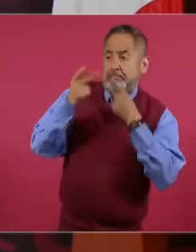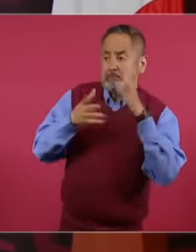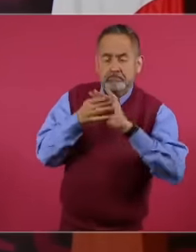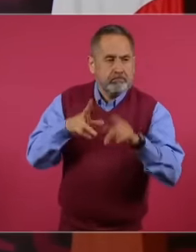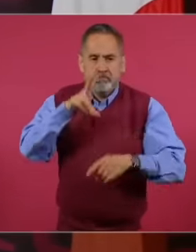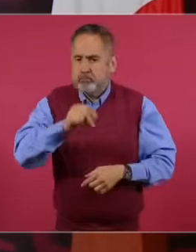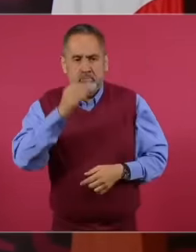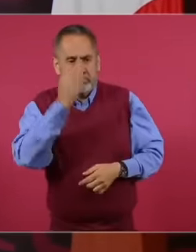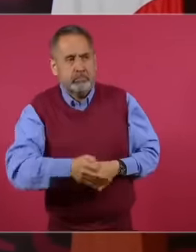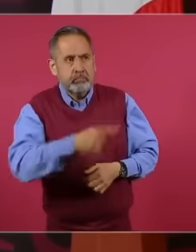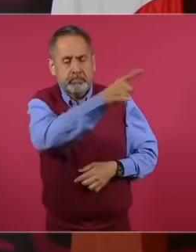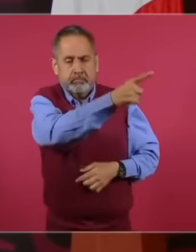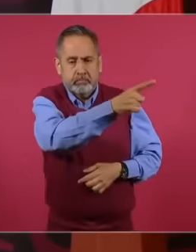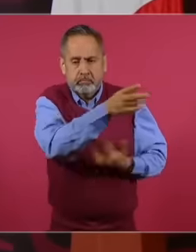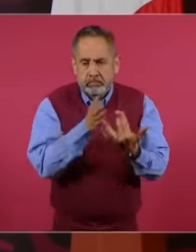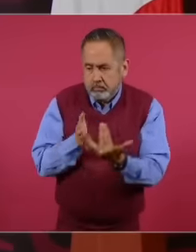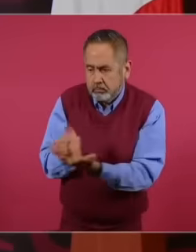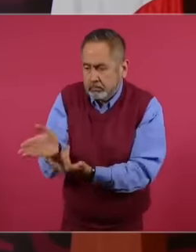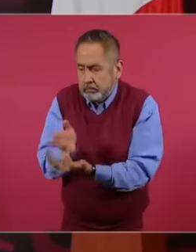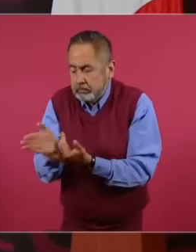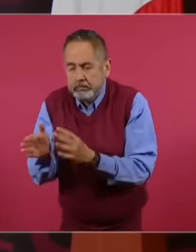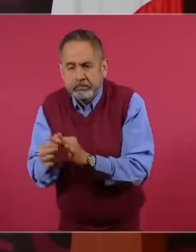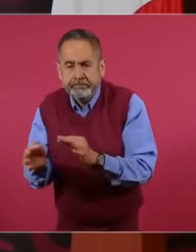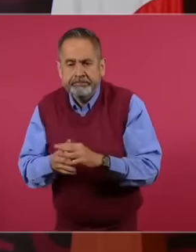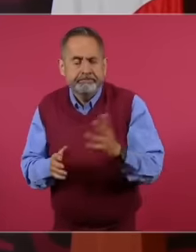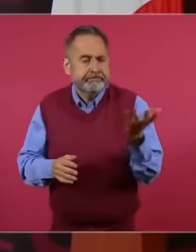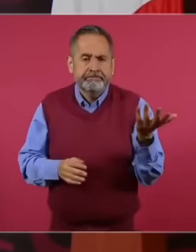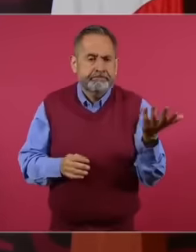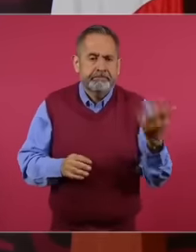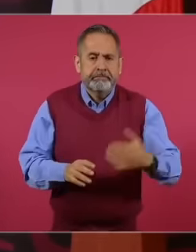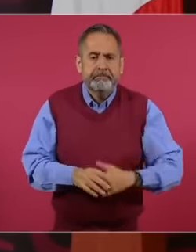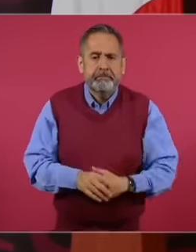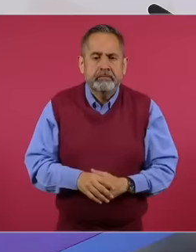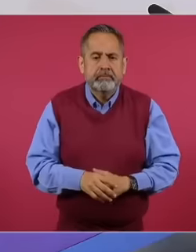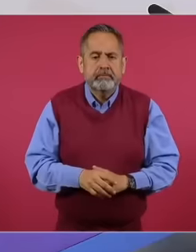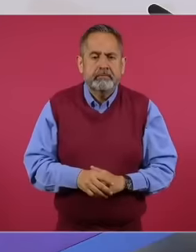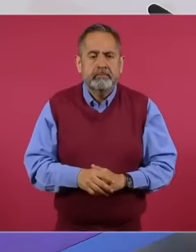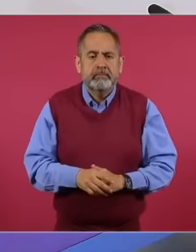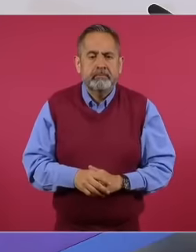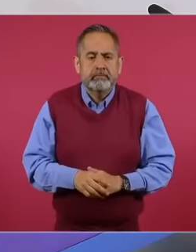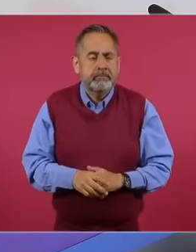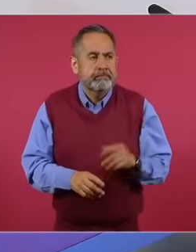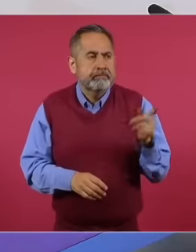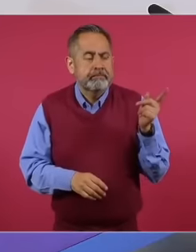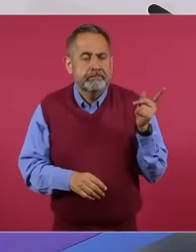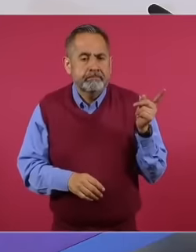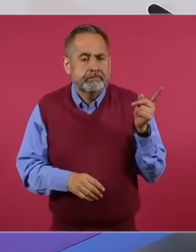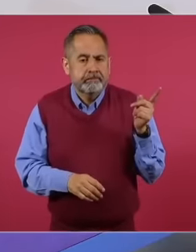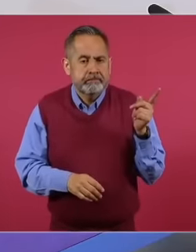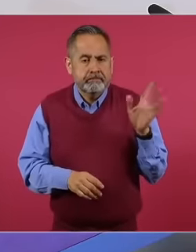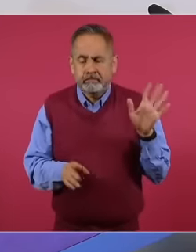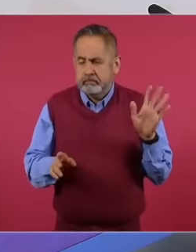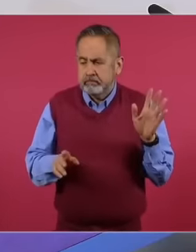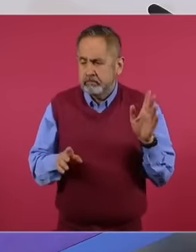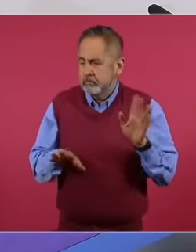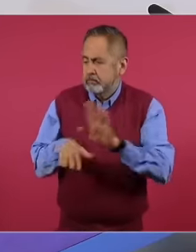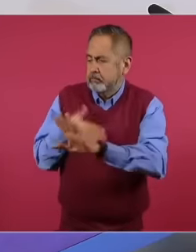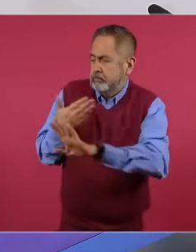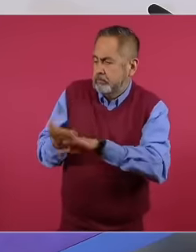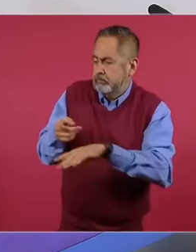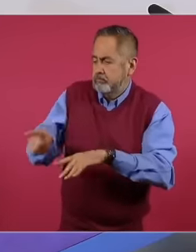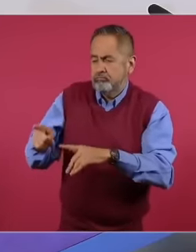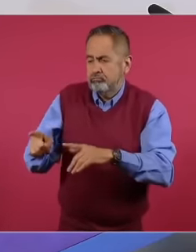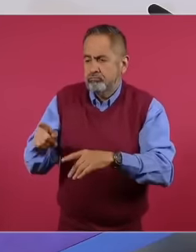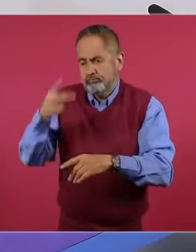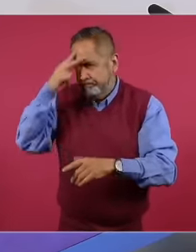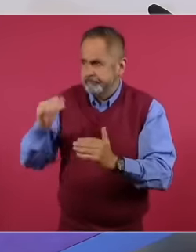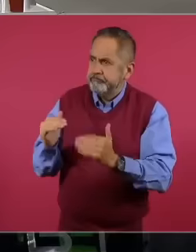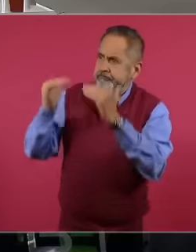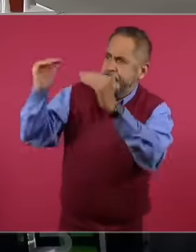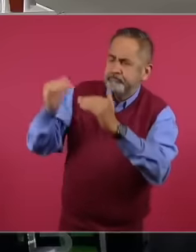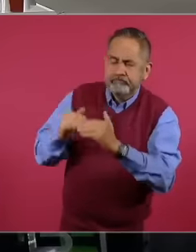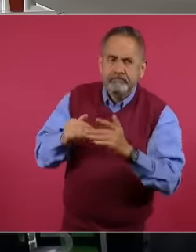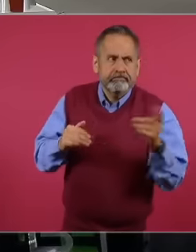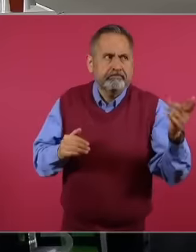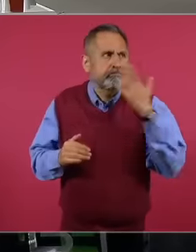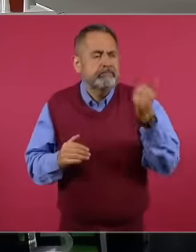interference contravenes the sovereignty of the United Mexican States and does not reflect The degree